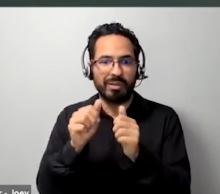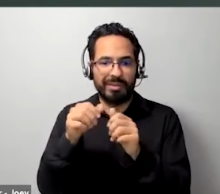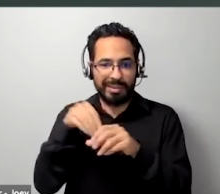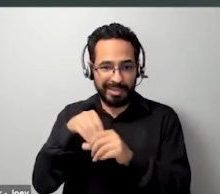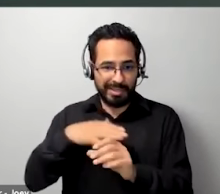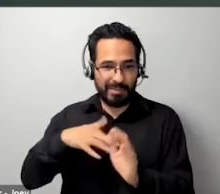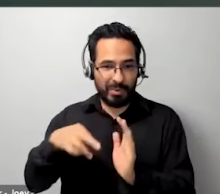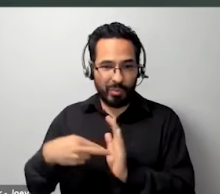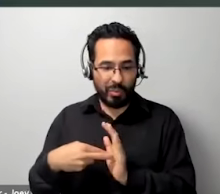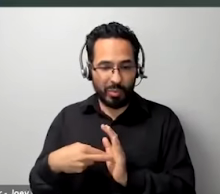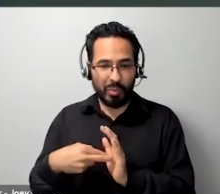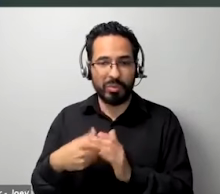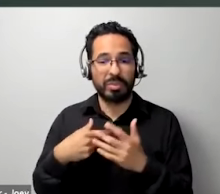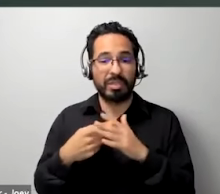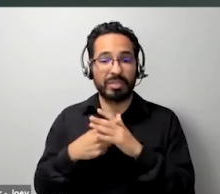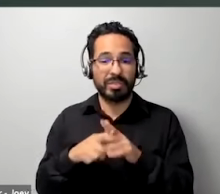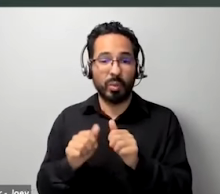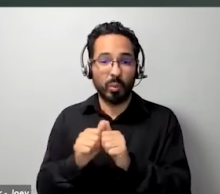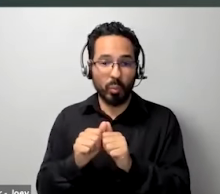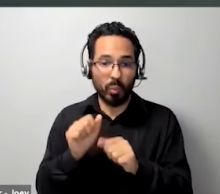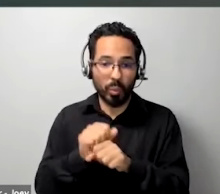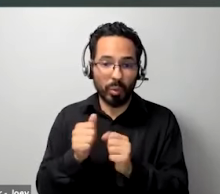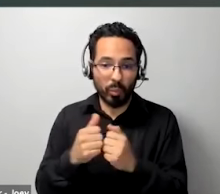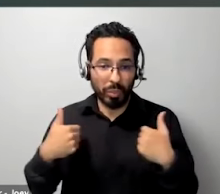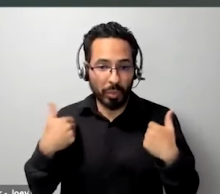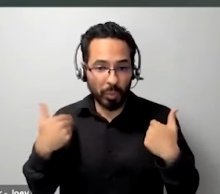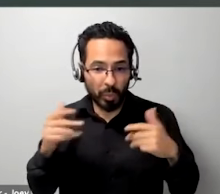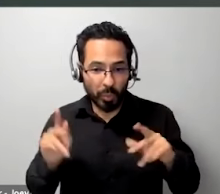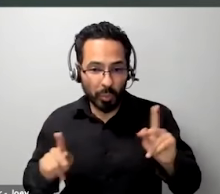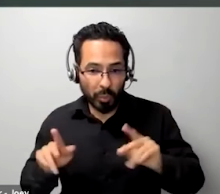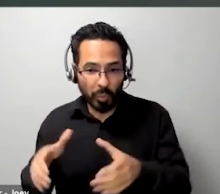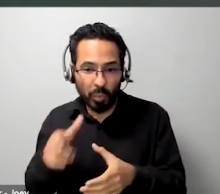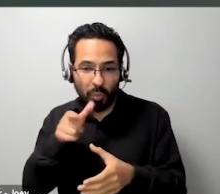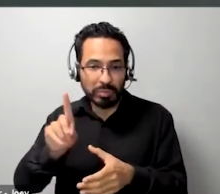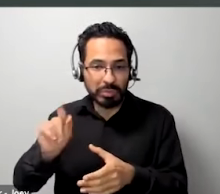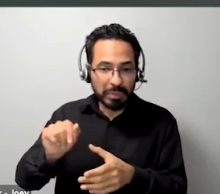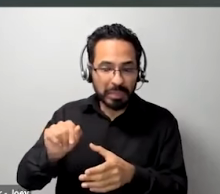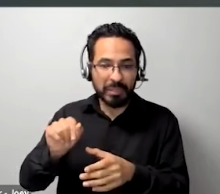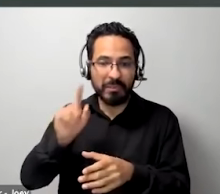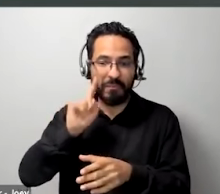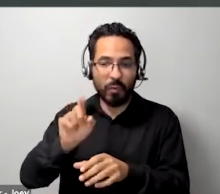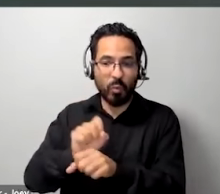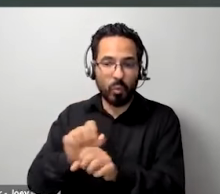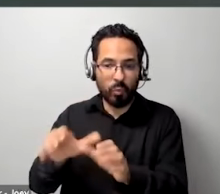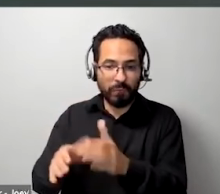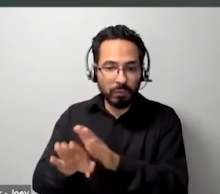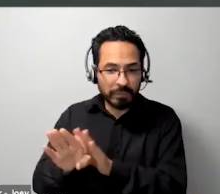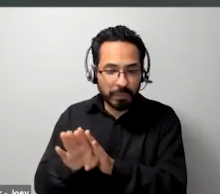So I started working with youth with disabilities as well in workforce development. And so I'm helping youth